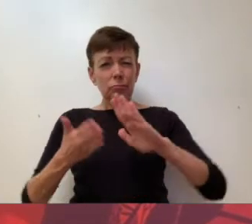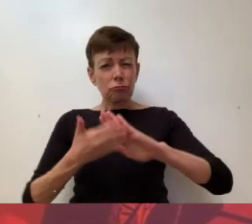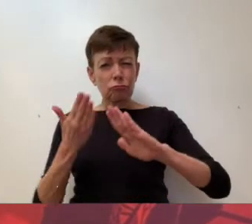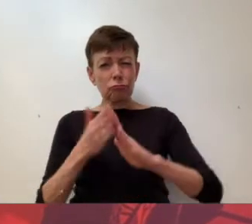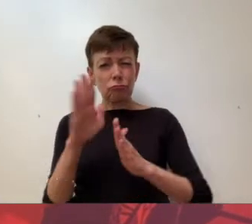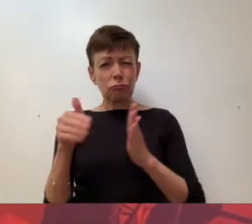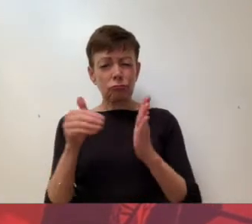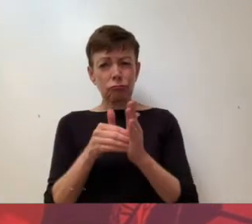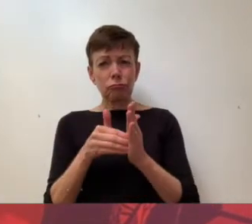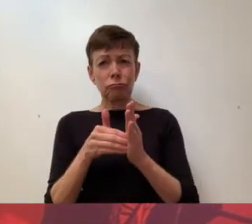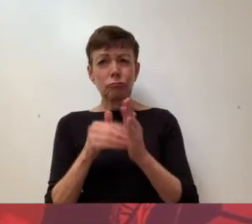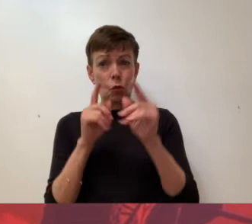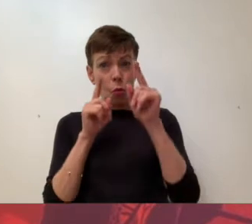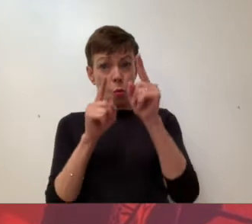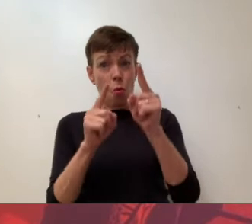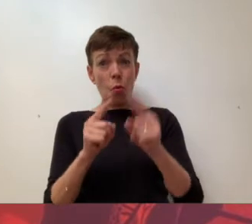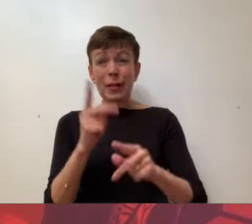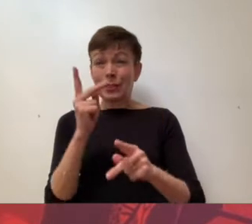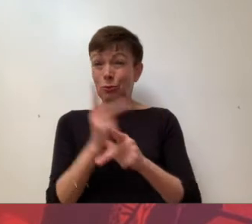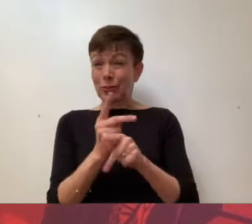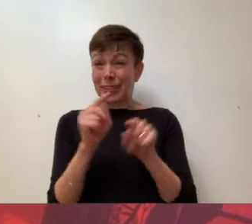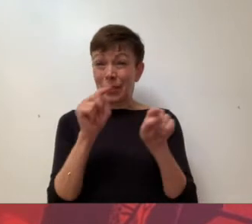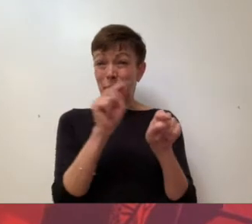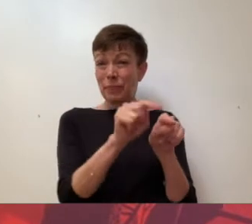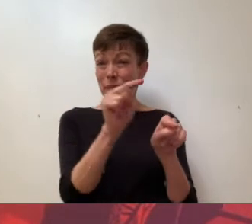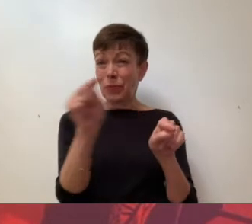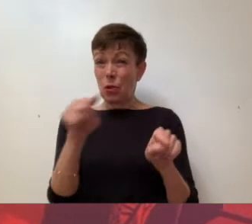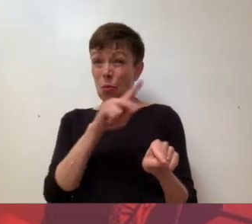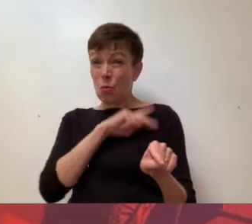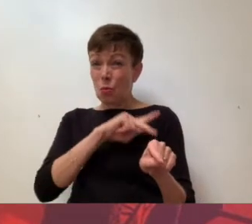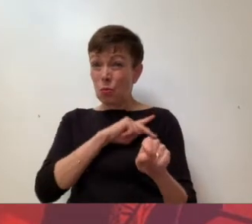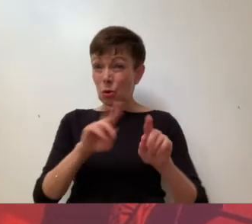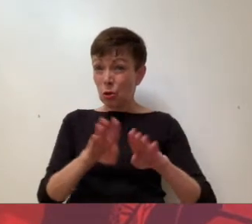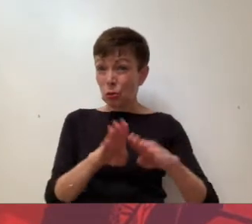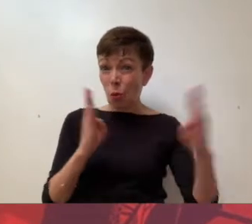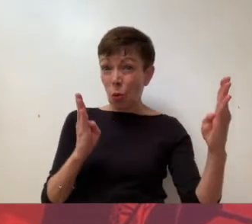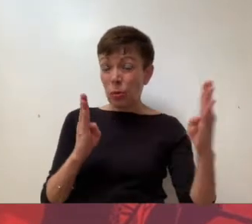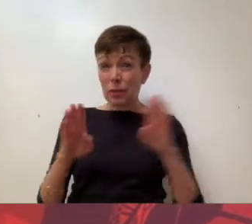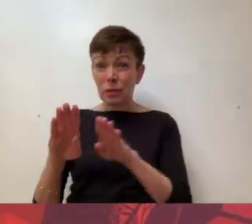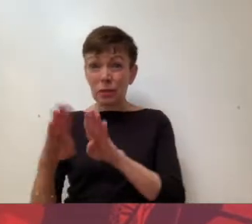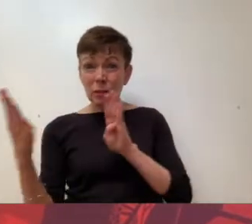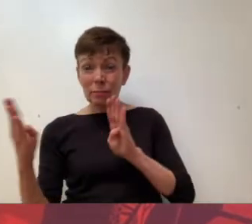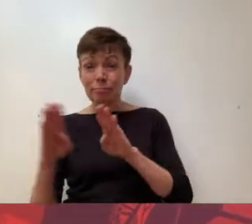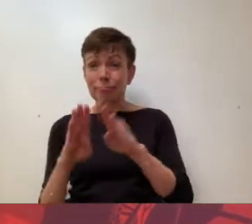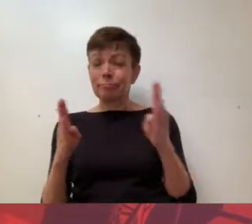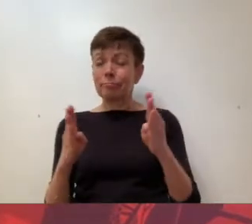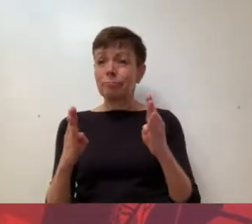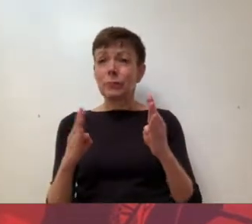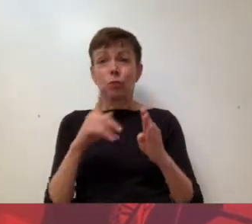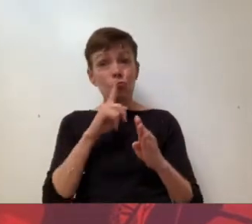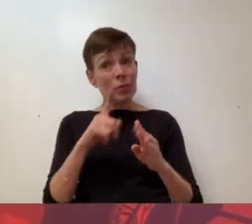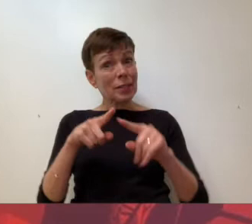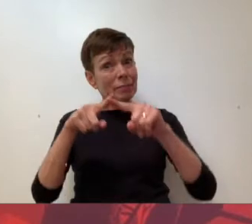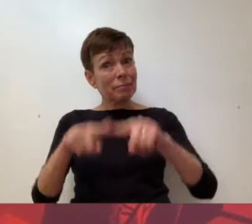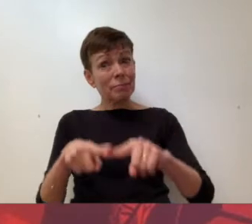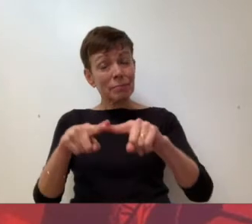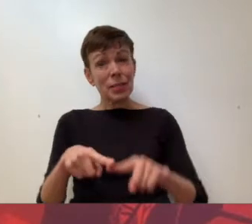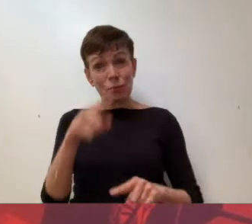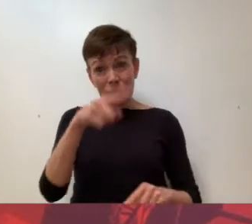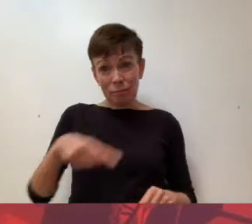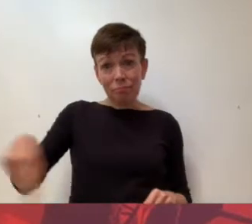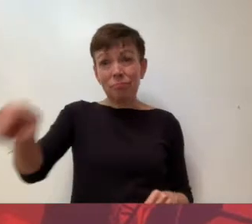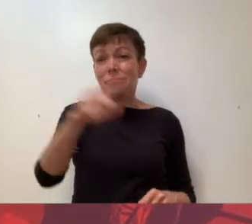The City Emergency Operations Centre's ability to keep amenities open directly is linked